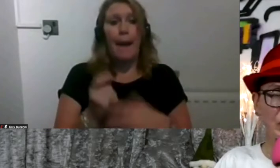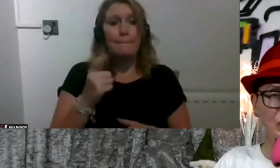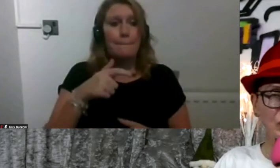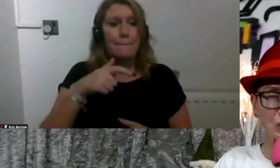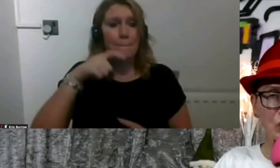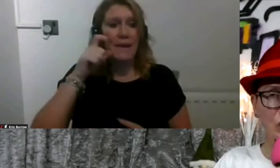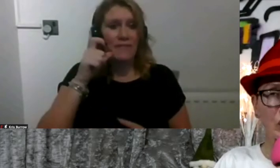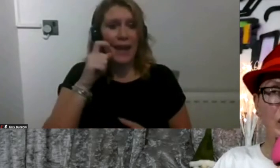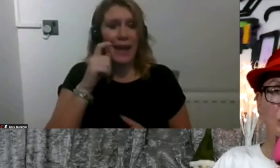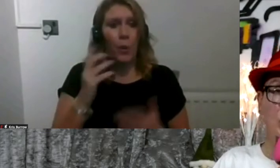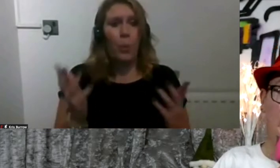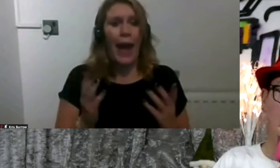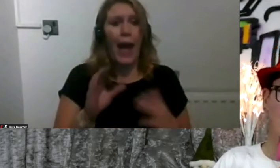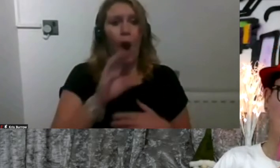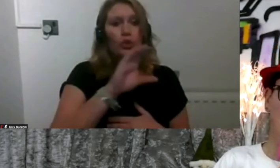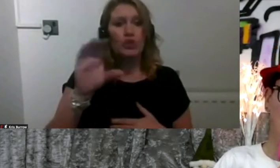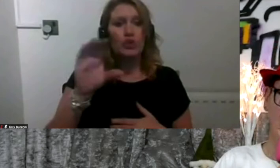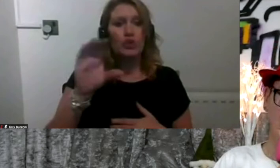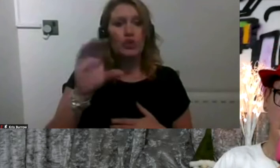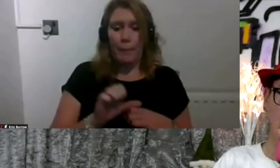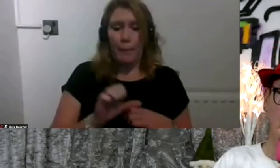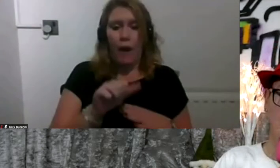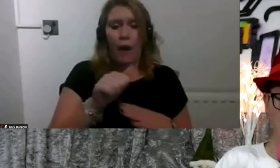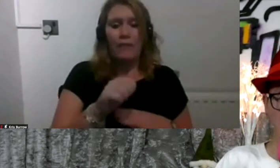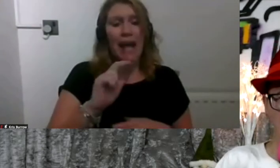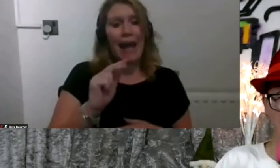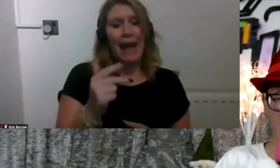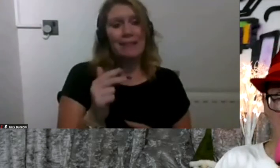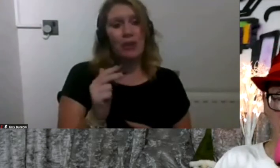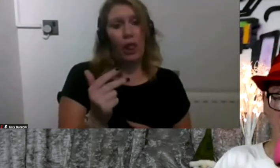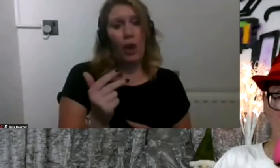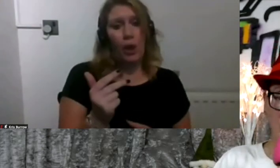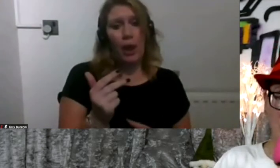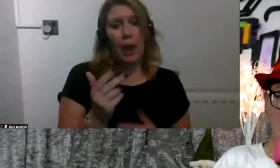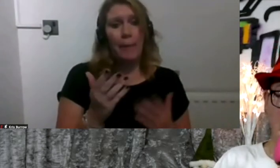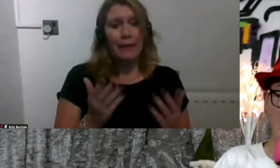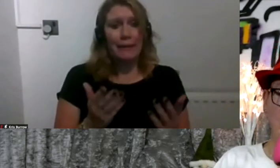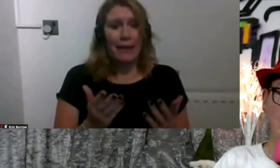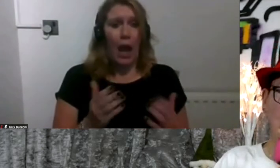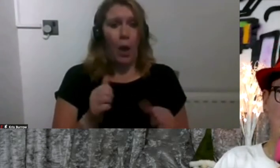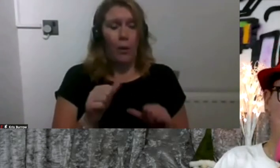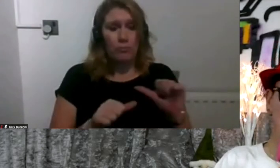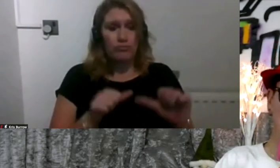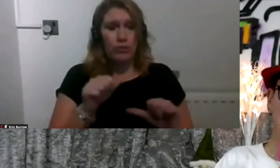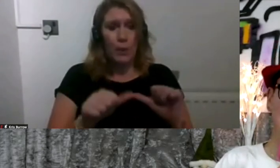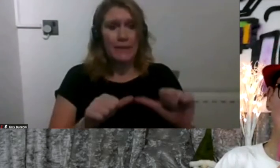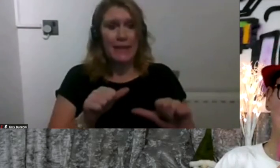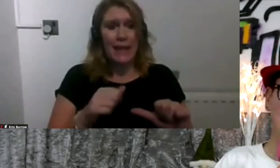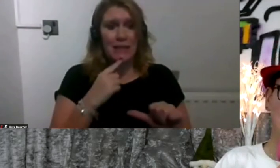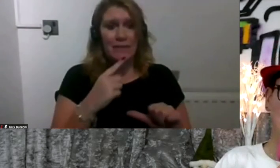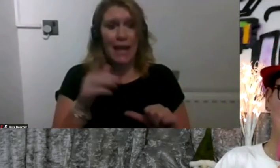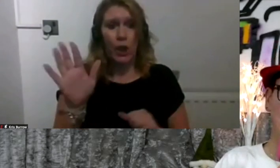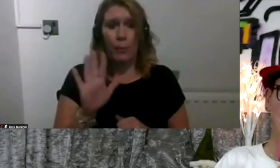8 o'clock. But we are now in the process of saying goodbye to our YouTube audience,